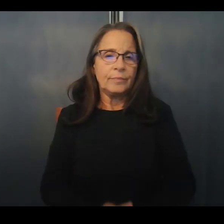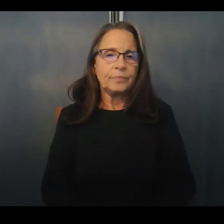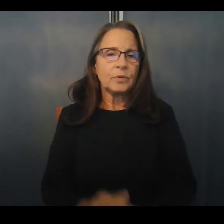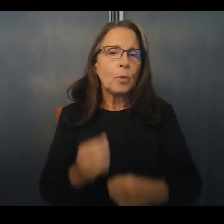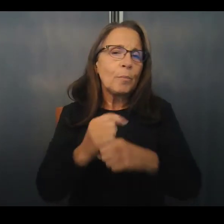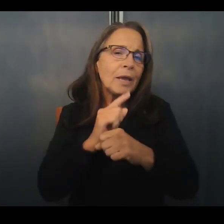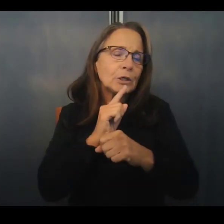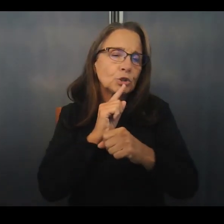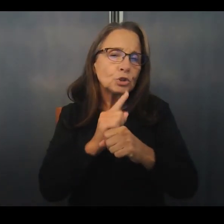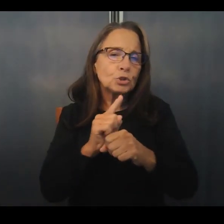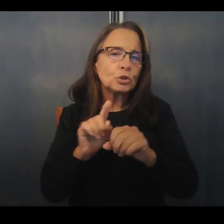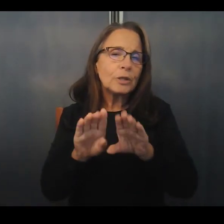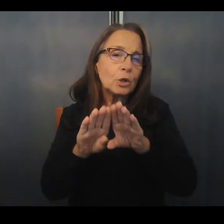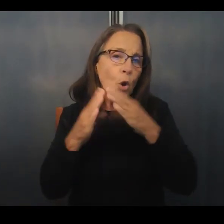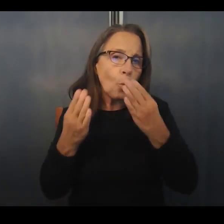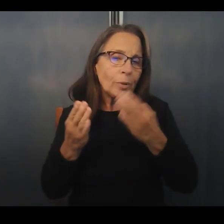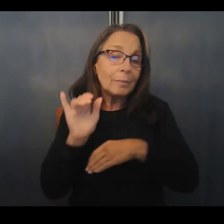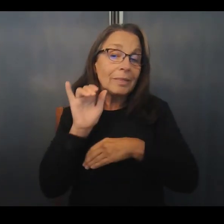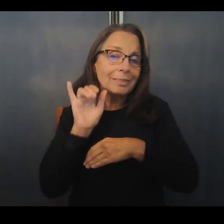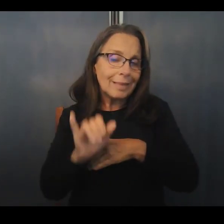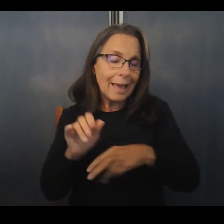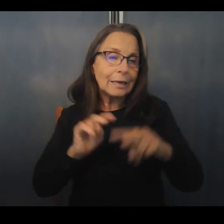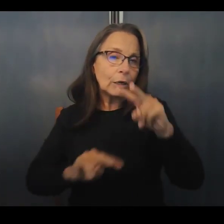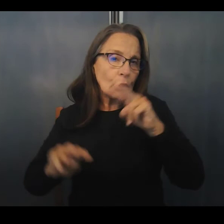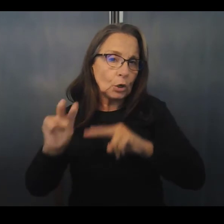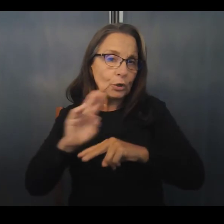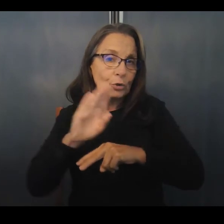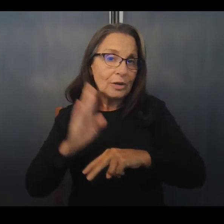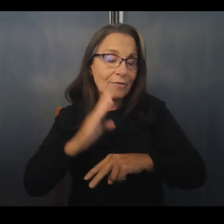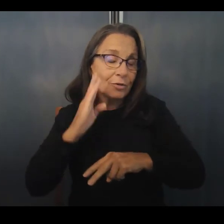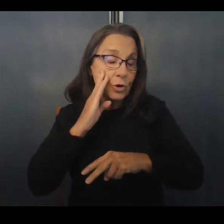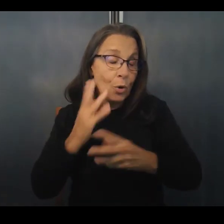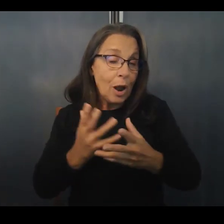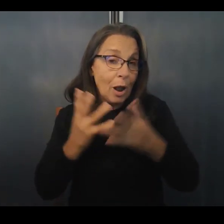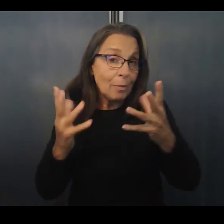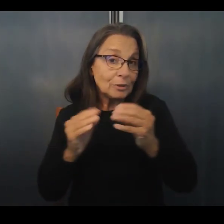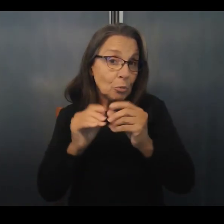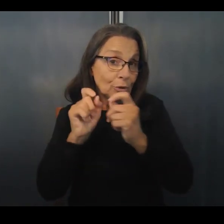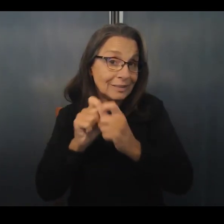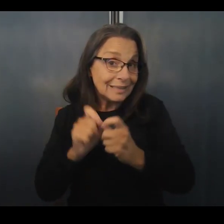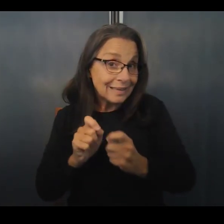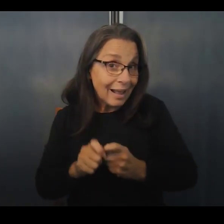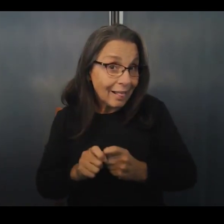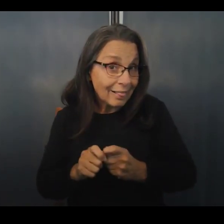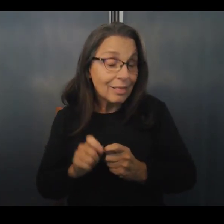in to look at these as well you never know how much more detail maybe you left and obviously if